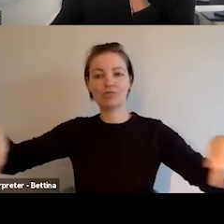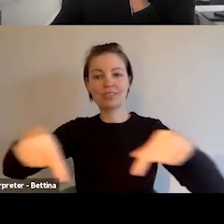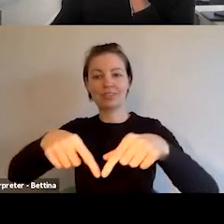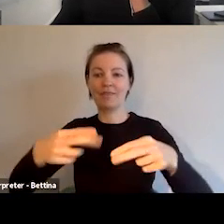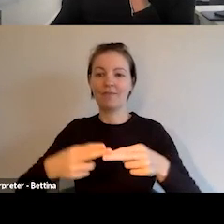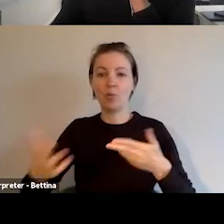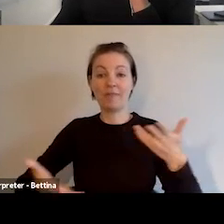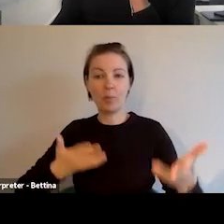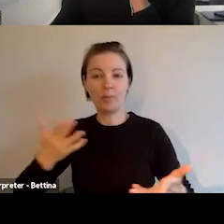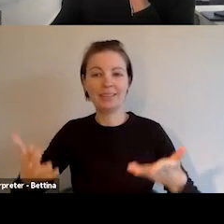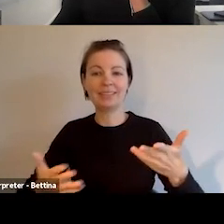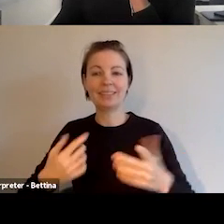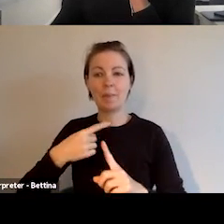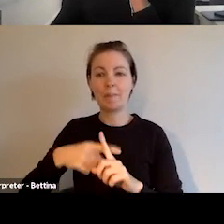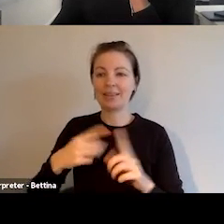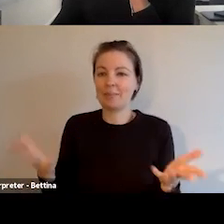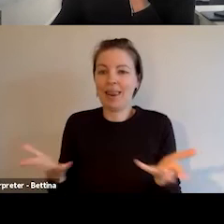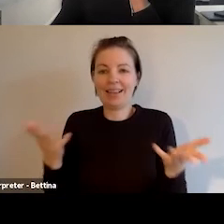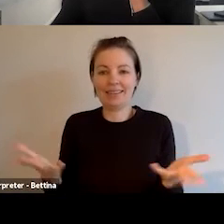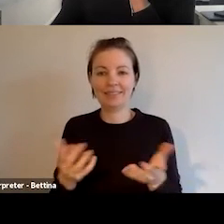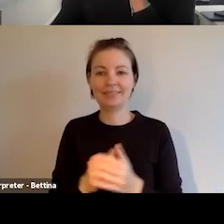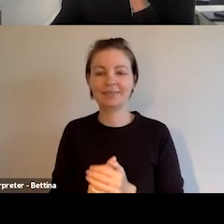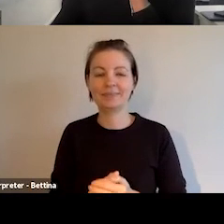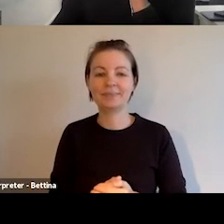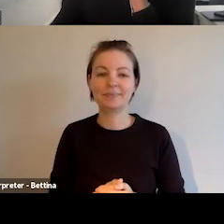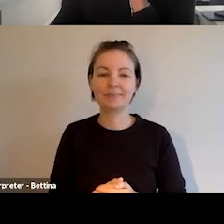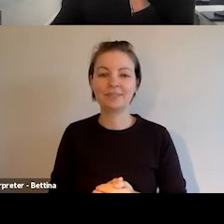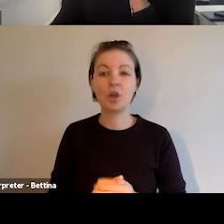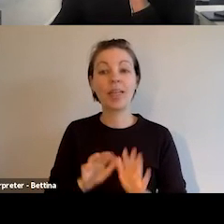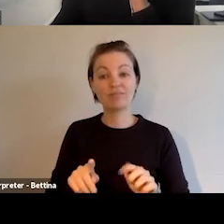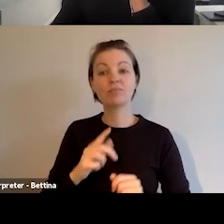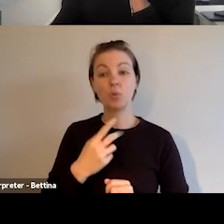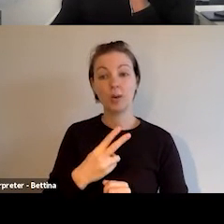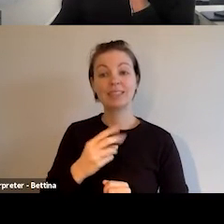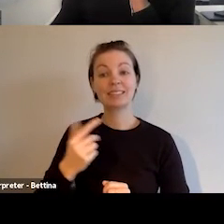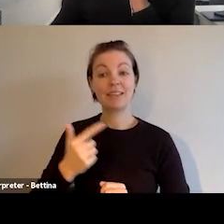within a sense of play with those as well. So that was in 2017 and we proved we could do this.